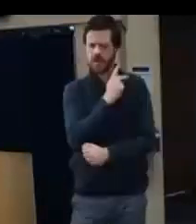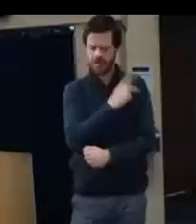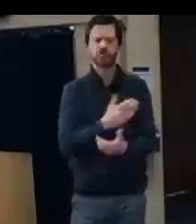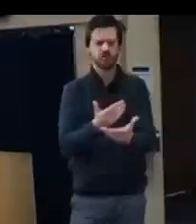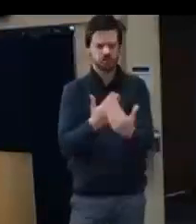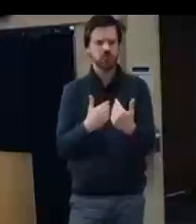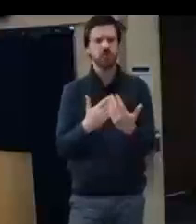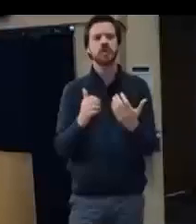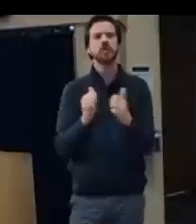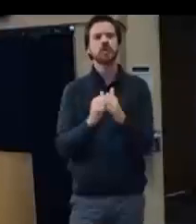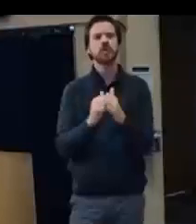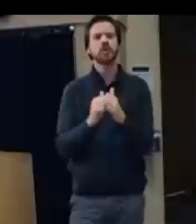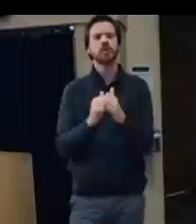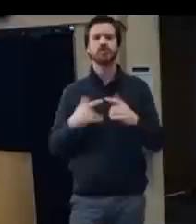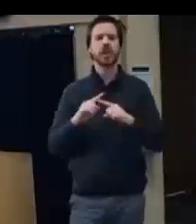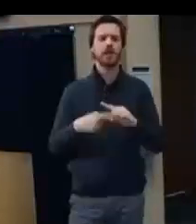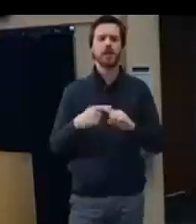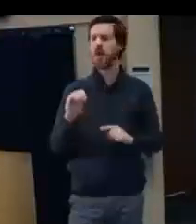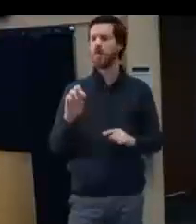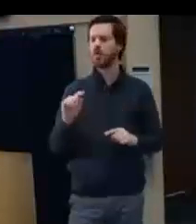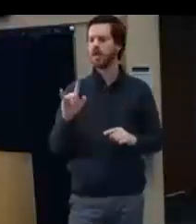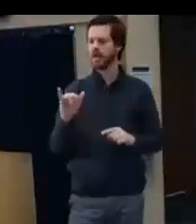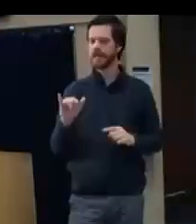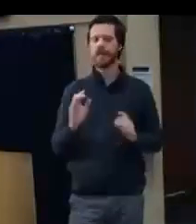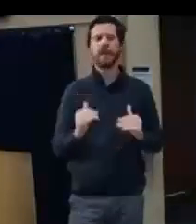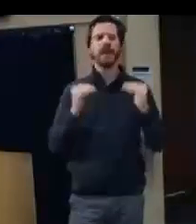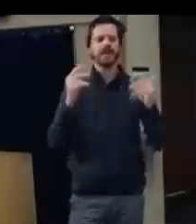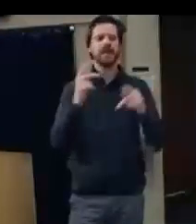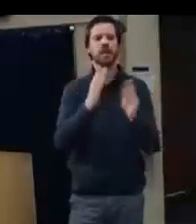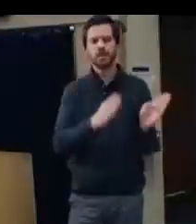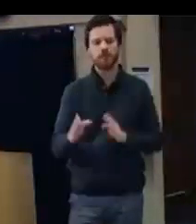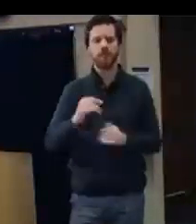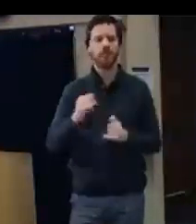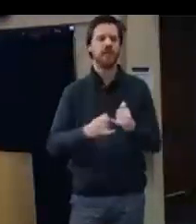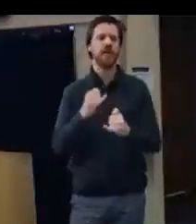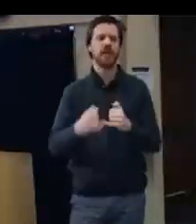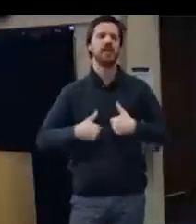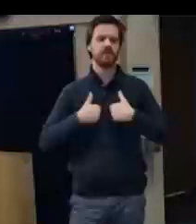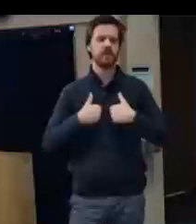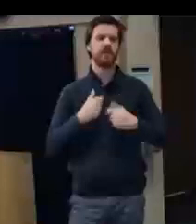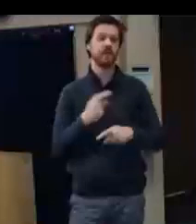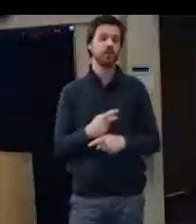patients about concern for mortality Advanced Care planning and end of life care then here's